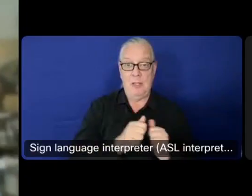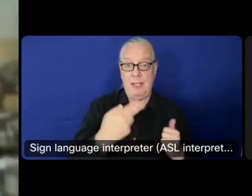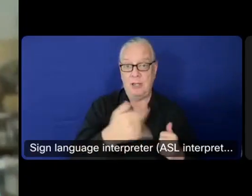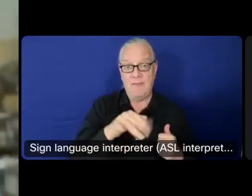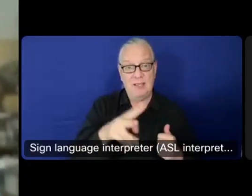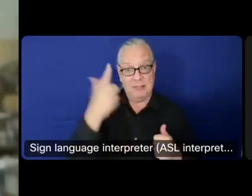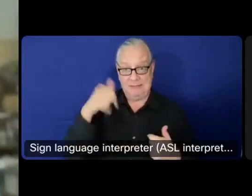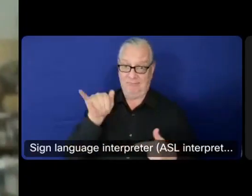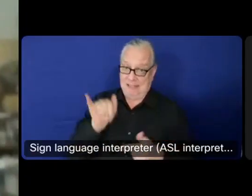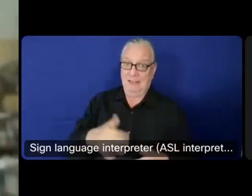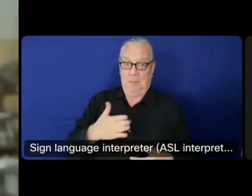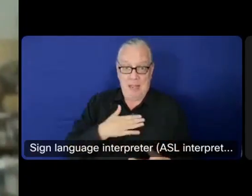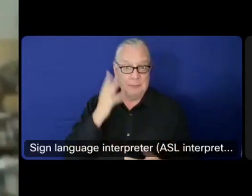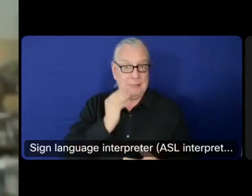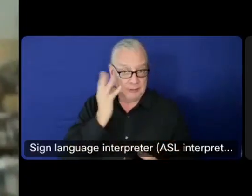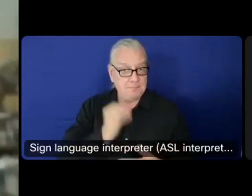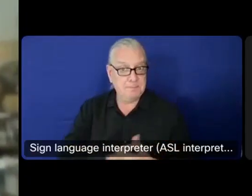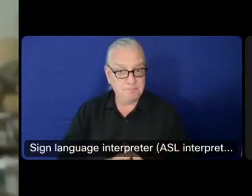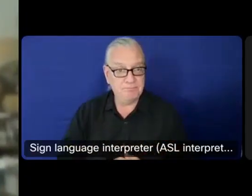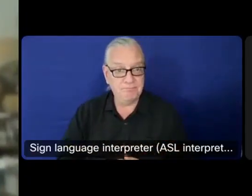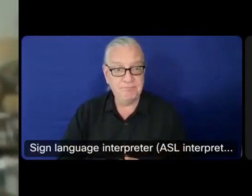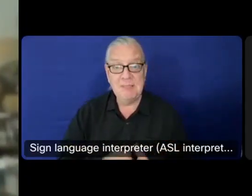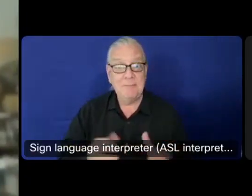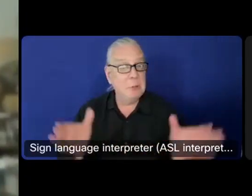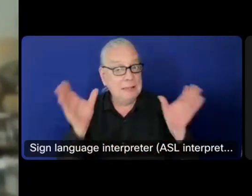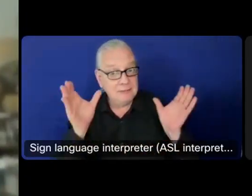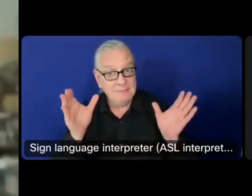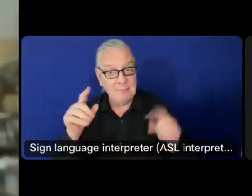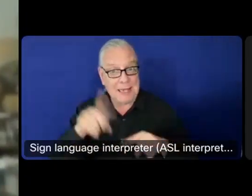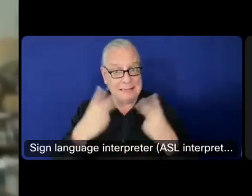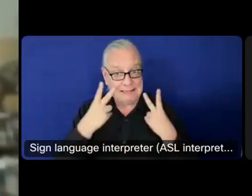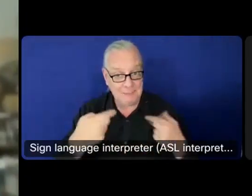So, for those who are listening, I am a 52 year-old black woman.